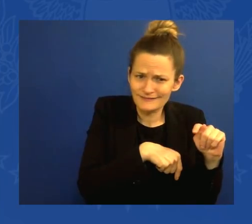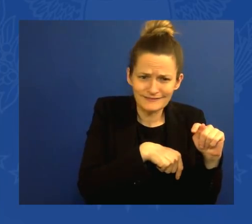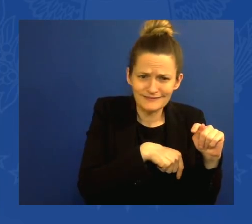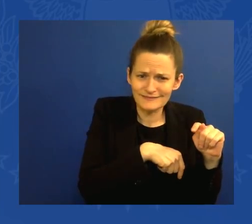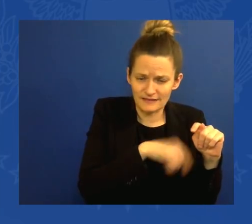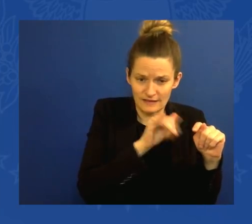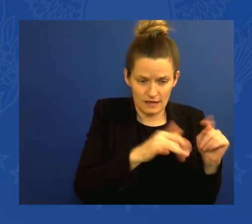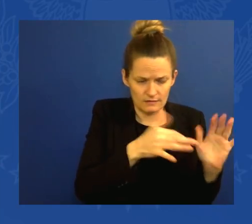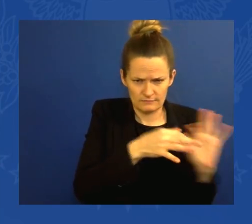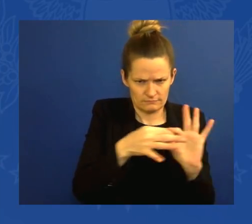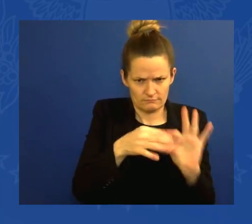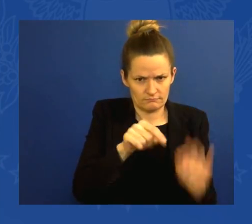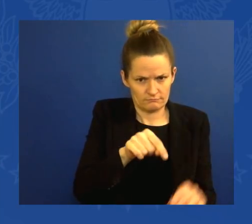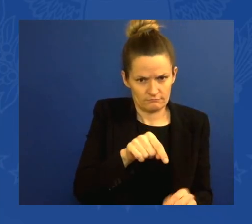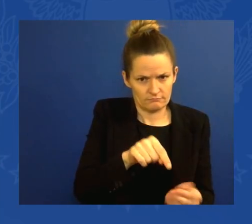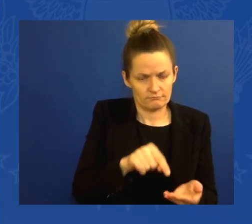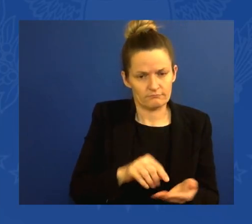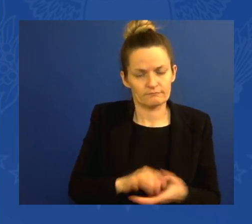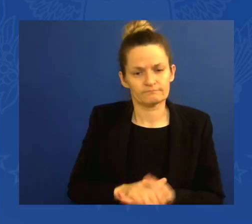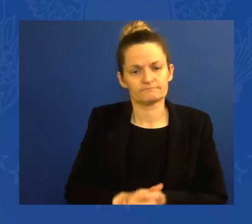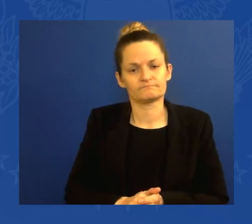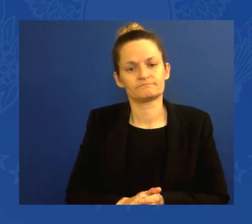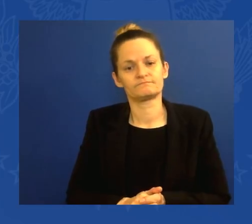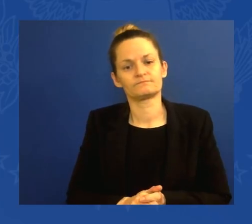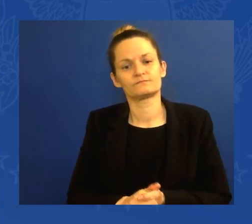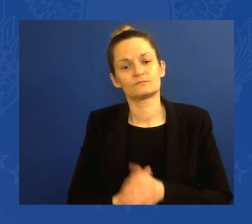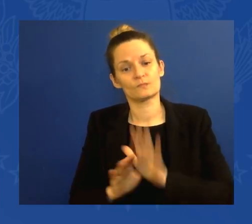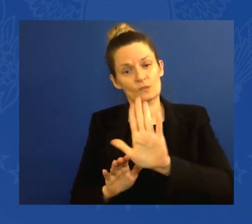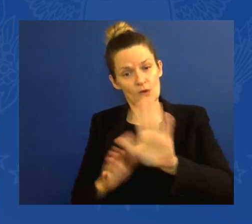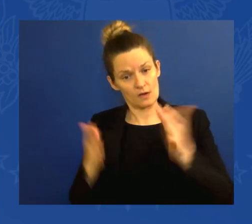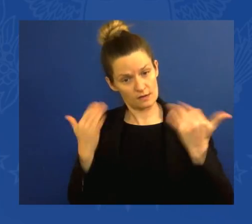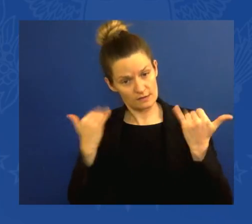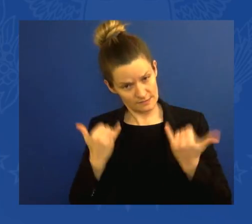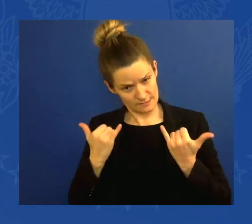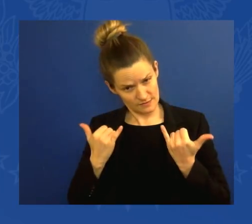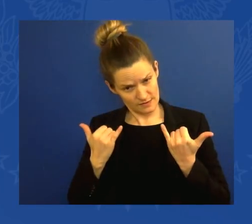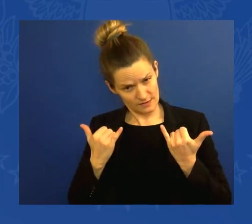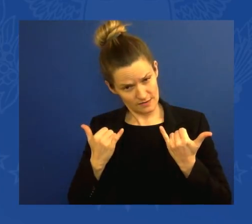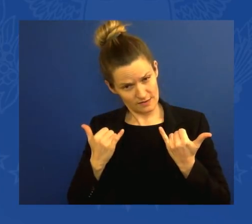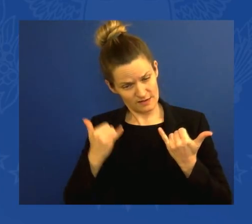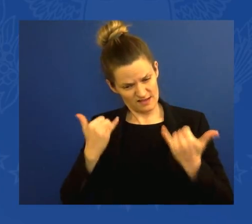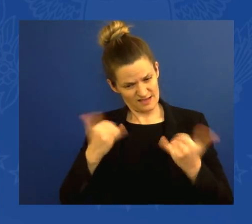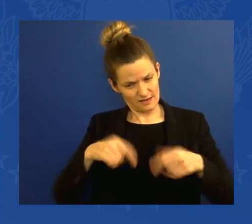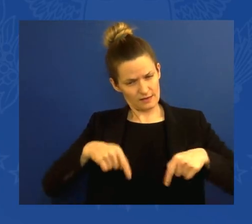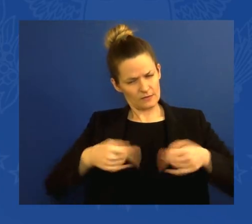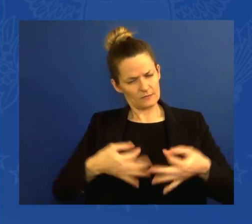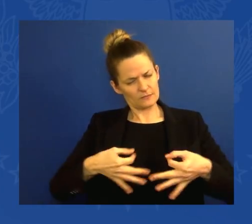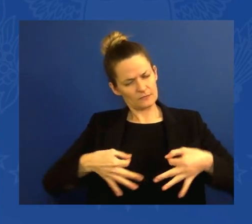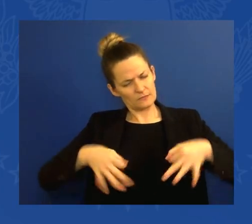But today marks an important step in an effort to ban mandatory pre dispute arbitration clauses that takes the power